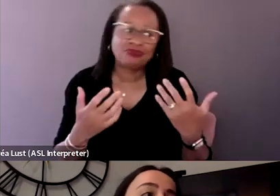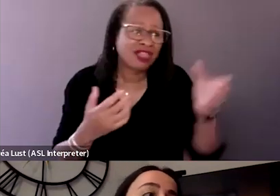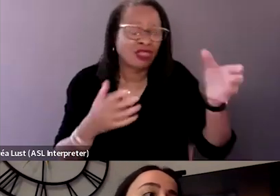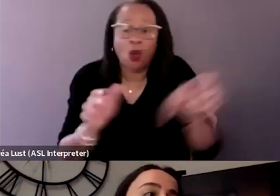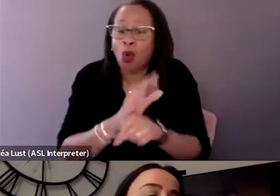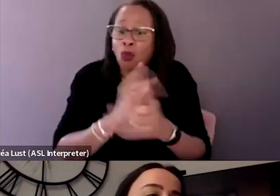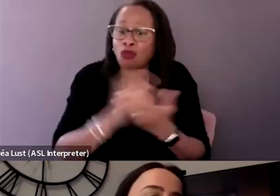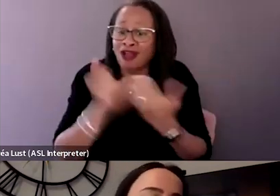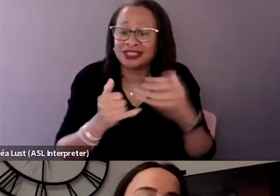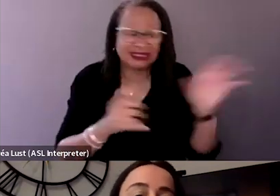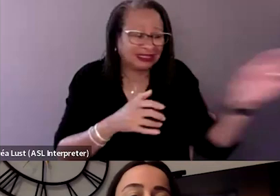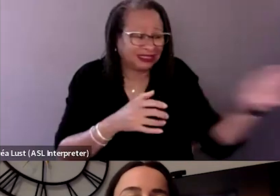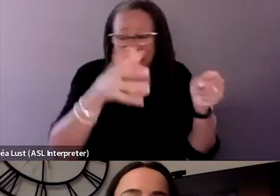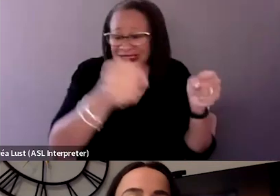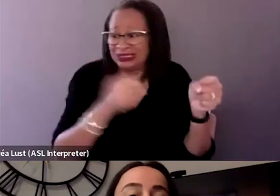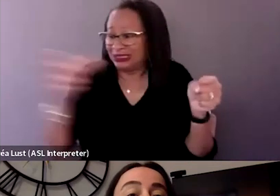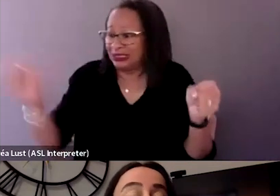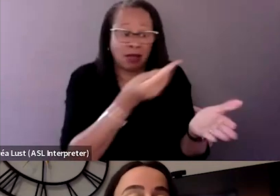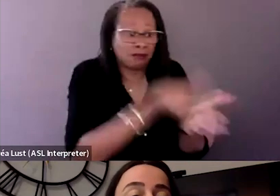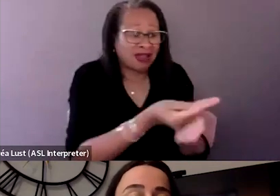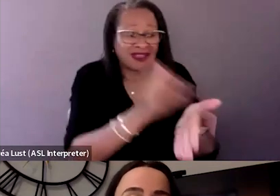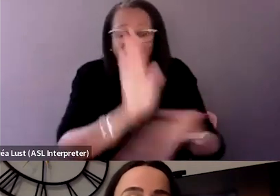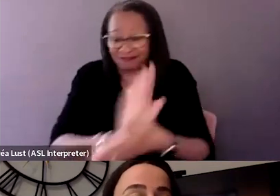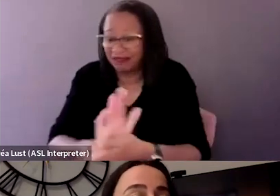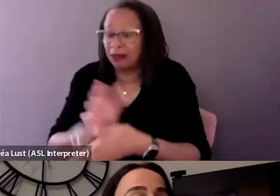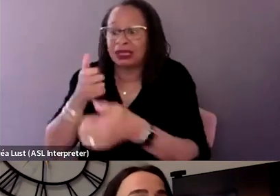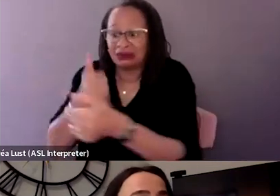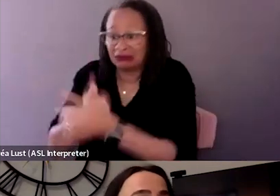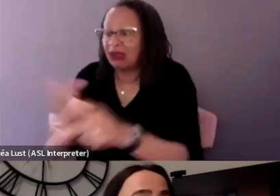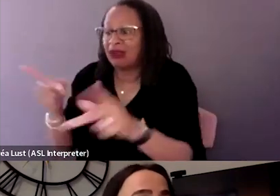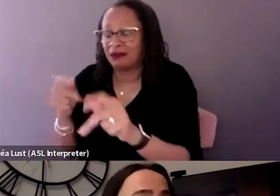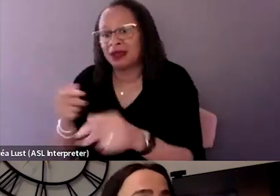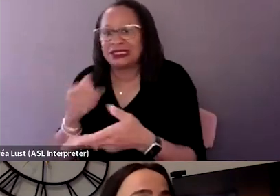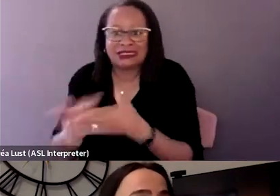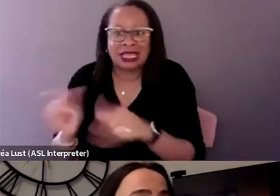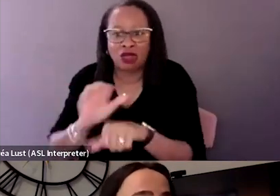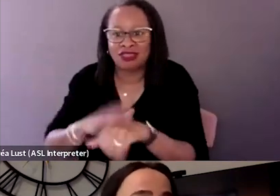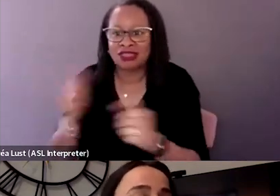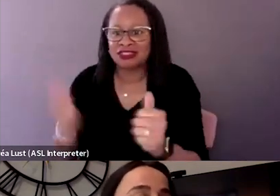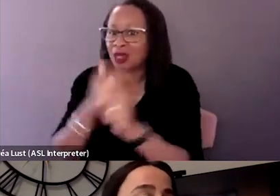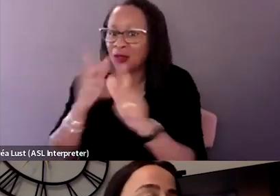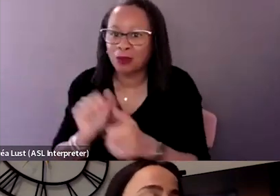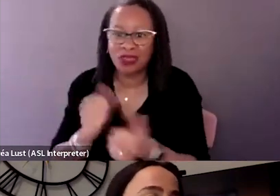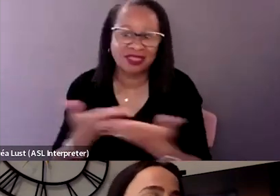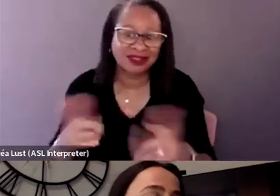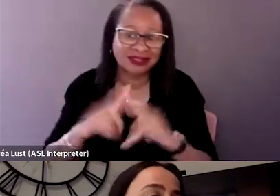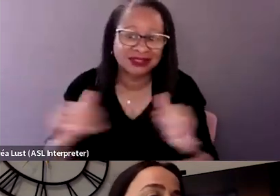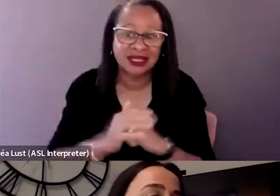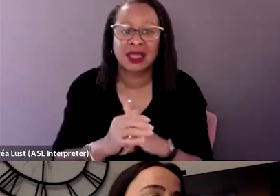and staying on top of things, following and chasing up. And since we're talking about financing,